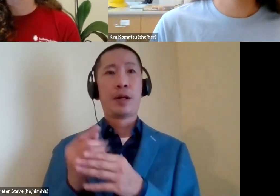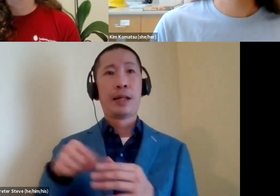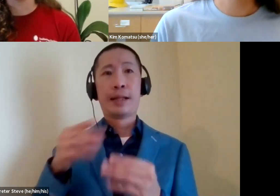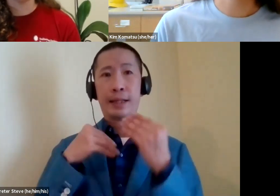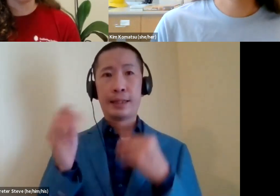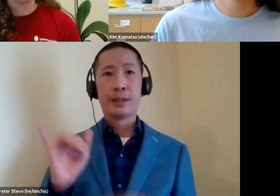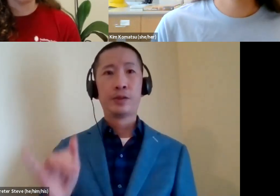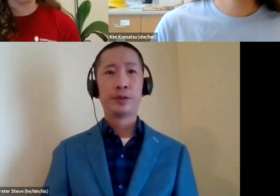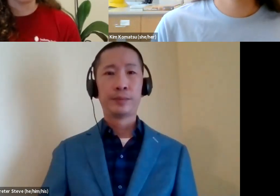um.